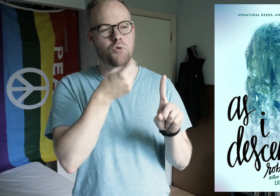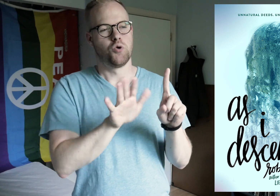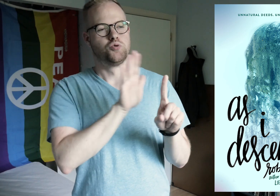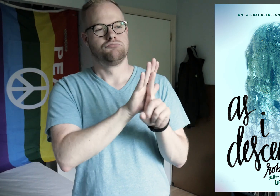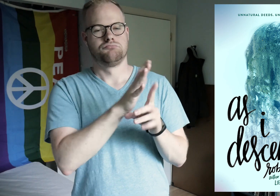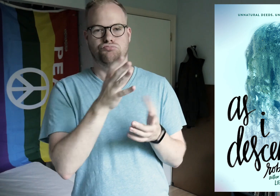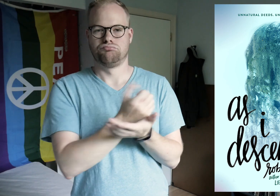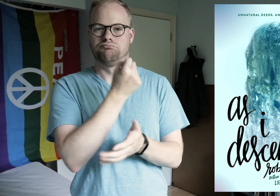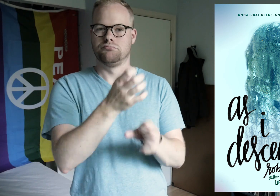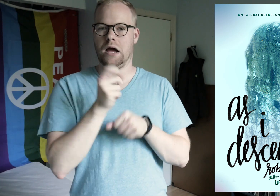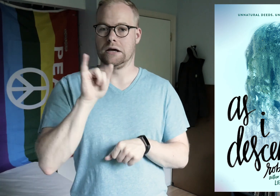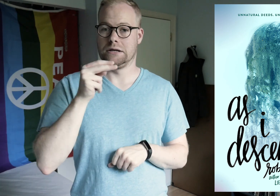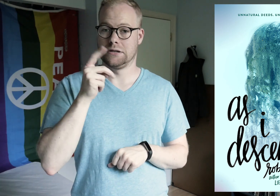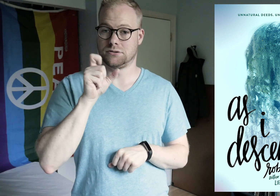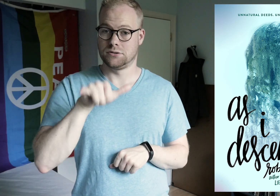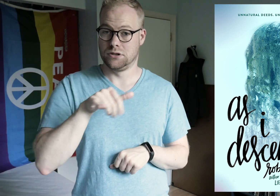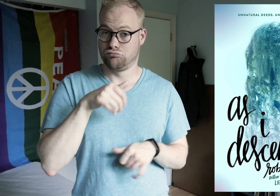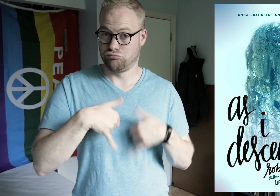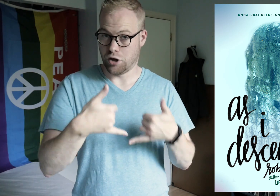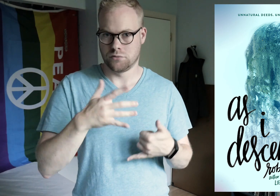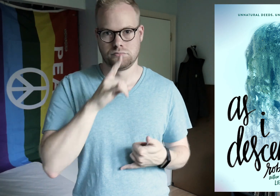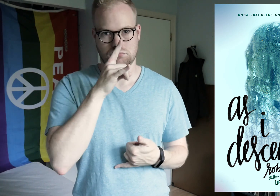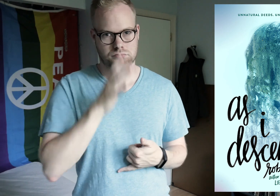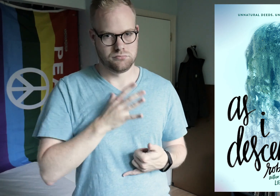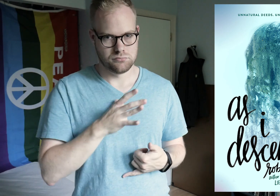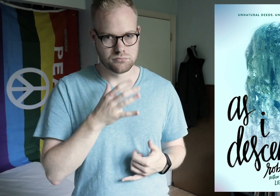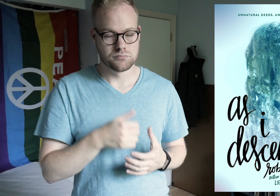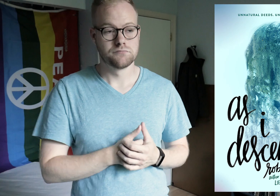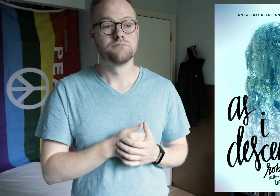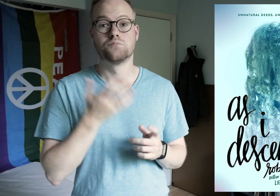to lose her chance at the prestigious Kingsley Prize